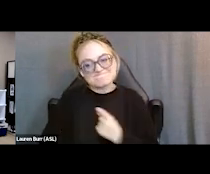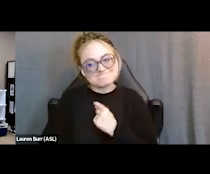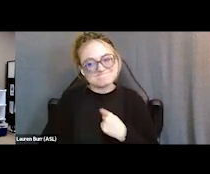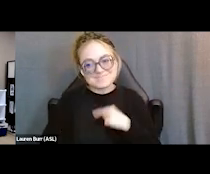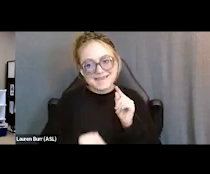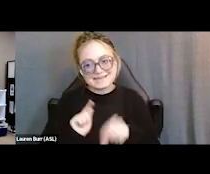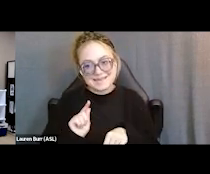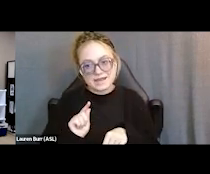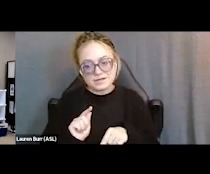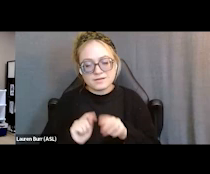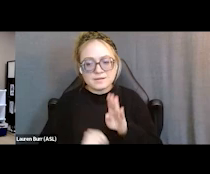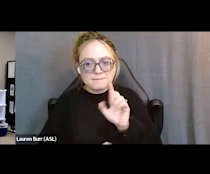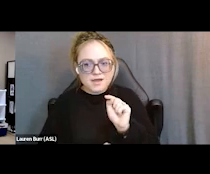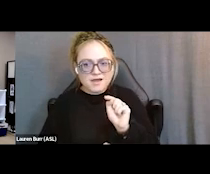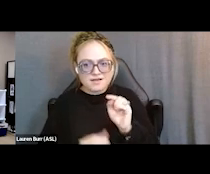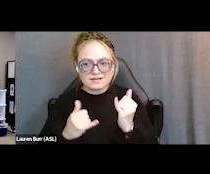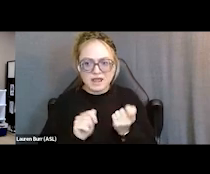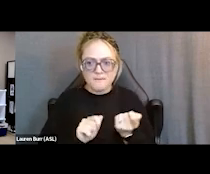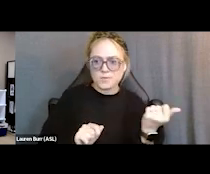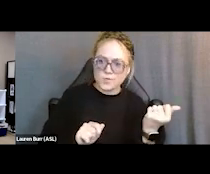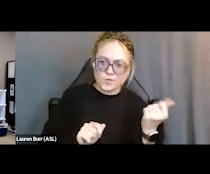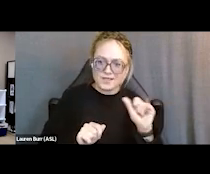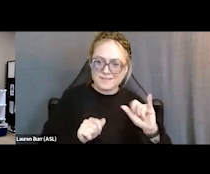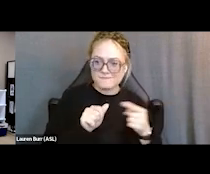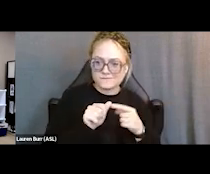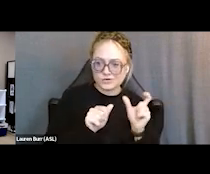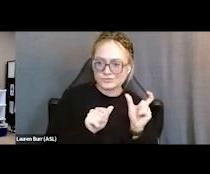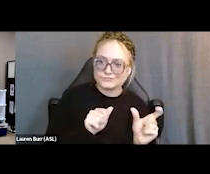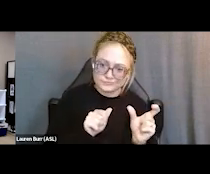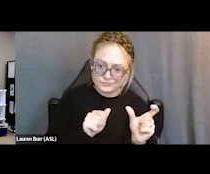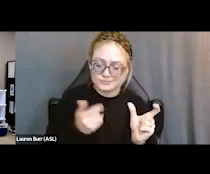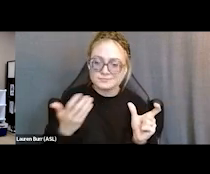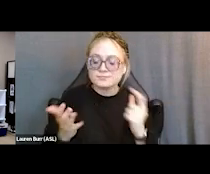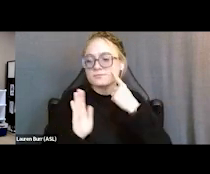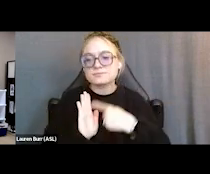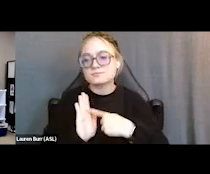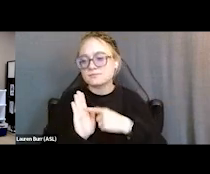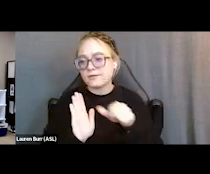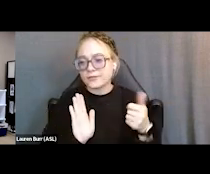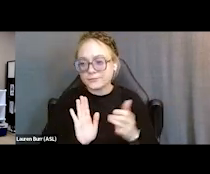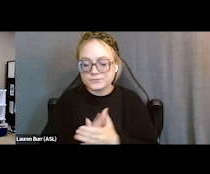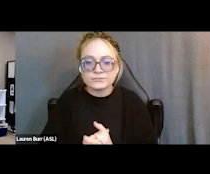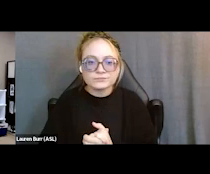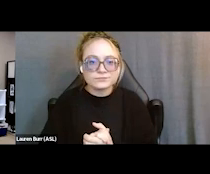The first part is no longer a big focus. So maybe another example, if we say to ourselves,